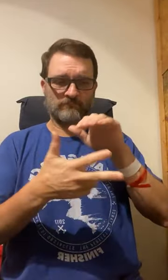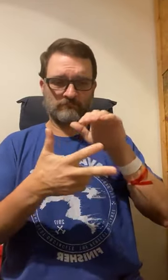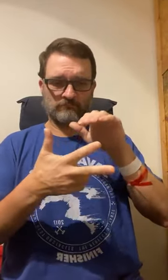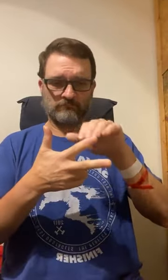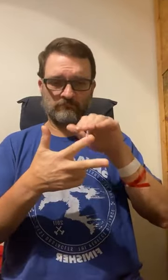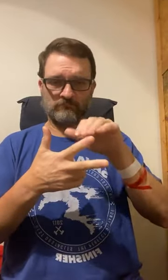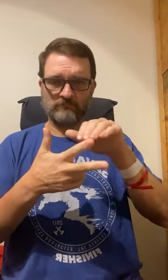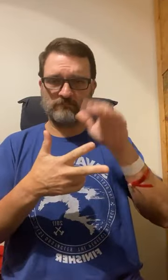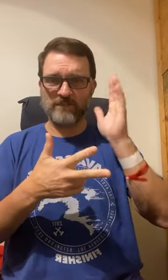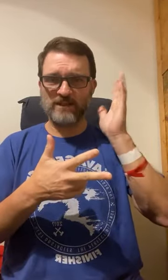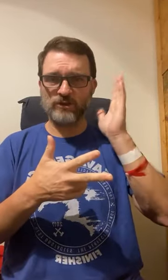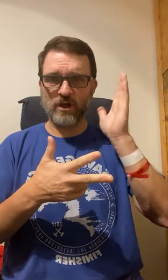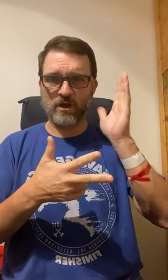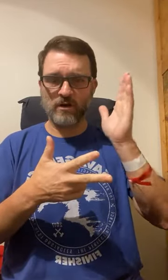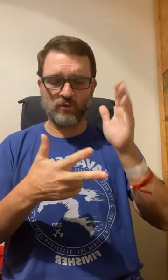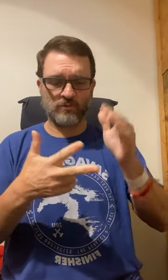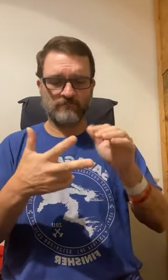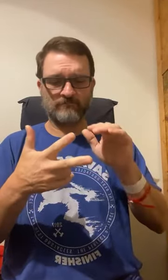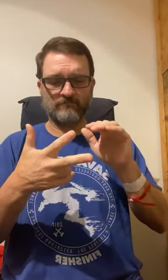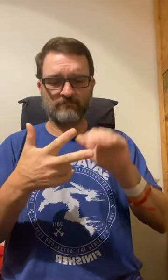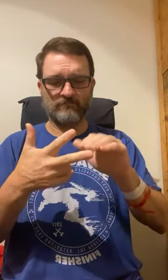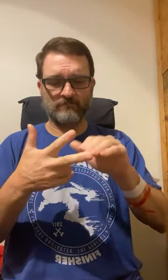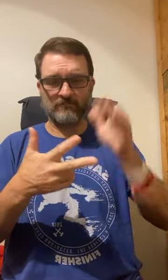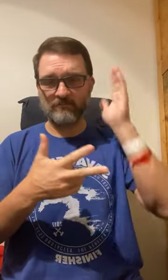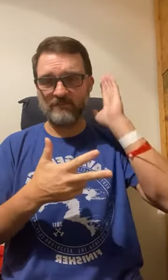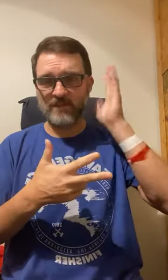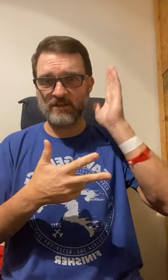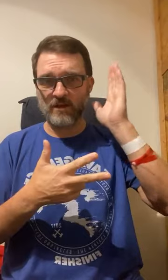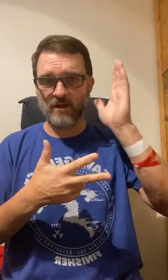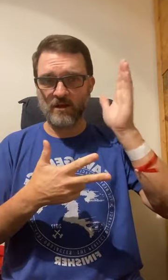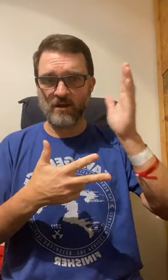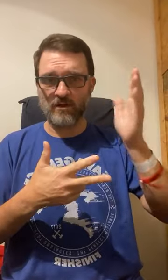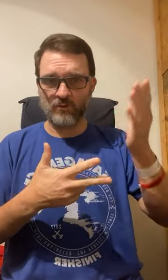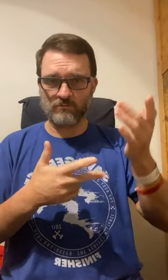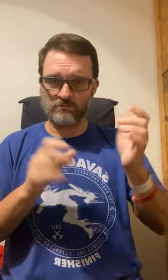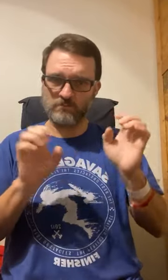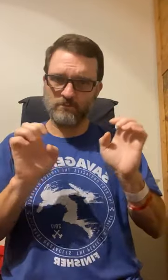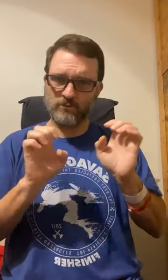My wife said to them "LET'S GO NOW!" and alerted the other girl "LET'S GO NOW"